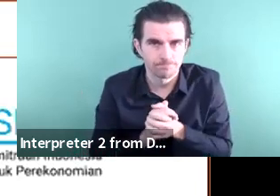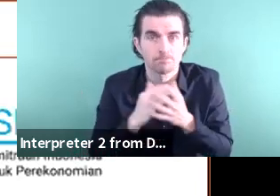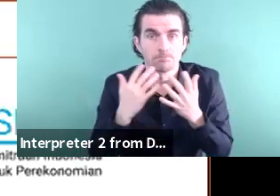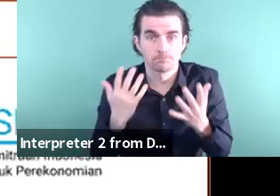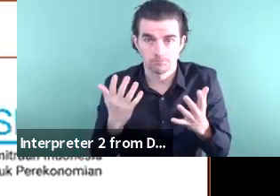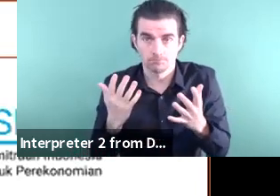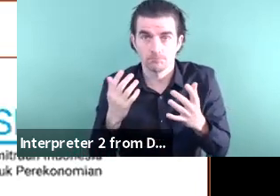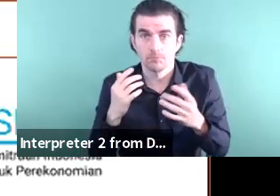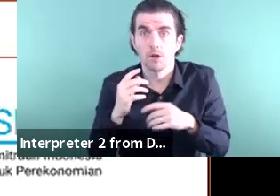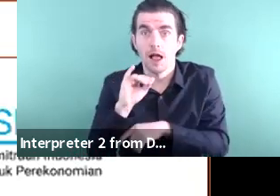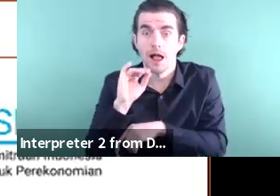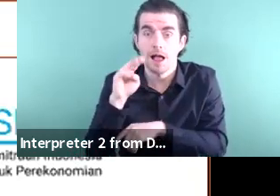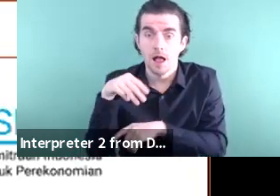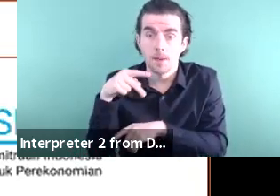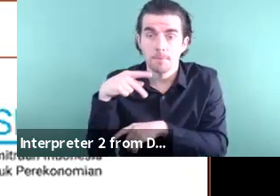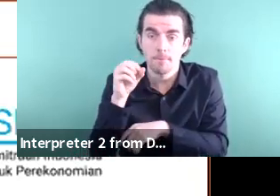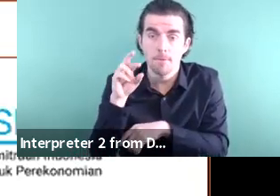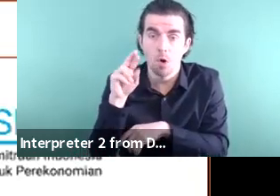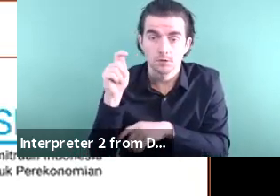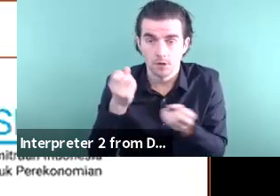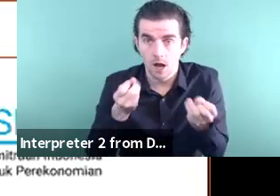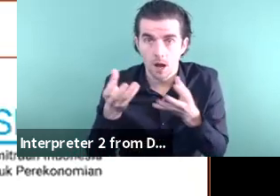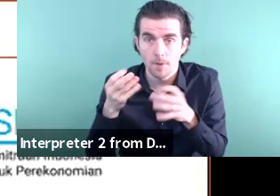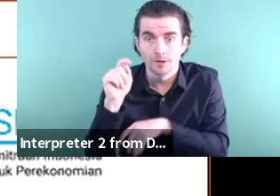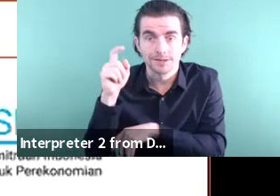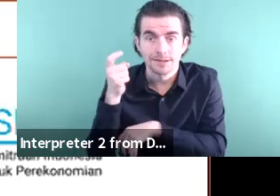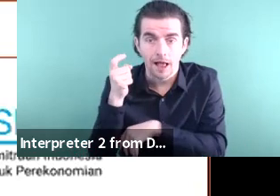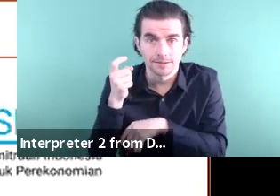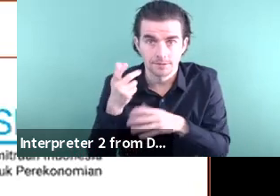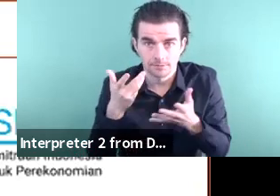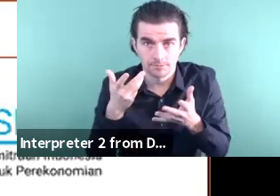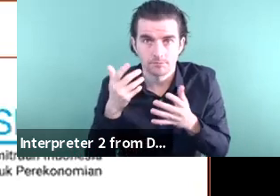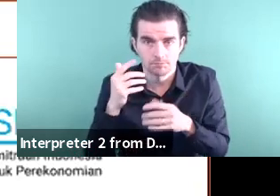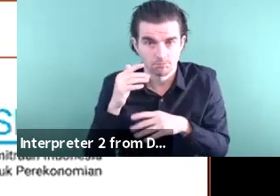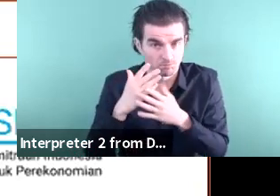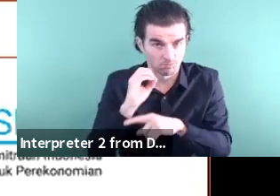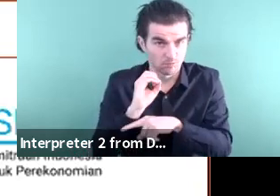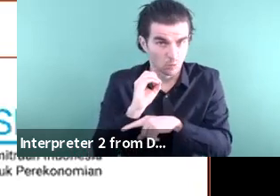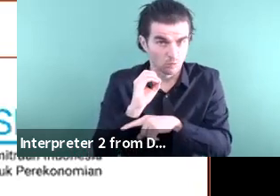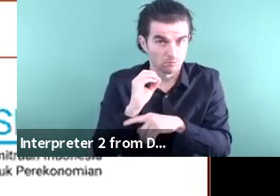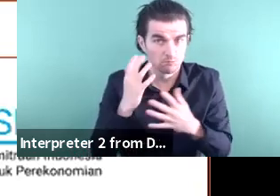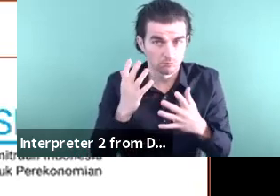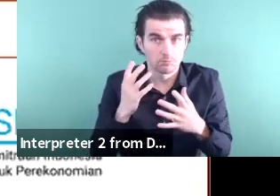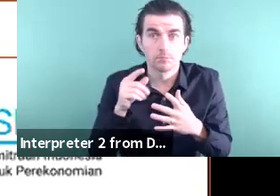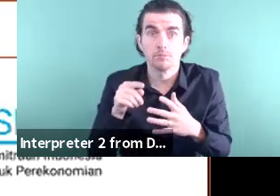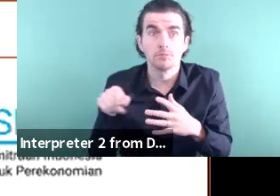is to calculate the fiscal implication of the proposal. I think that is all we